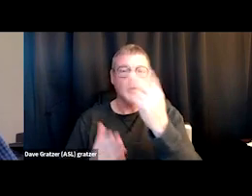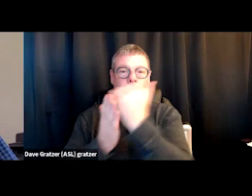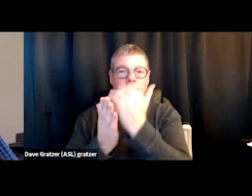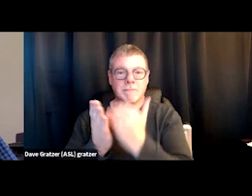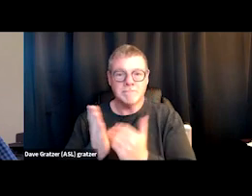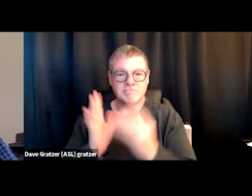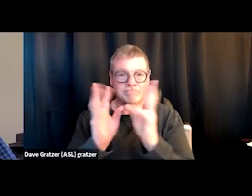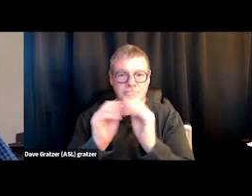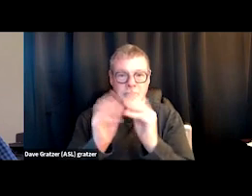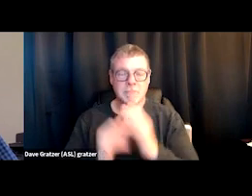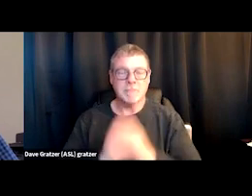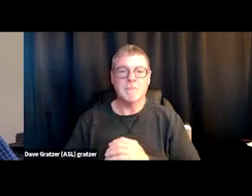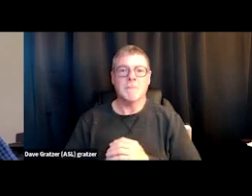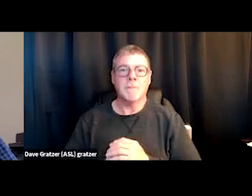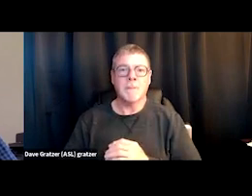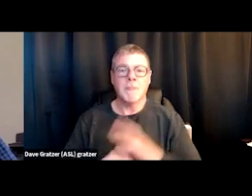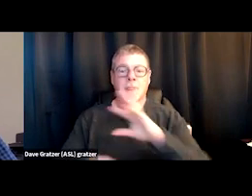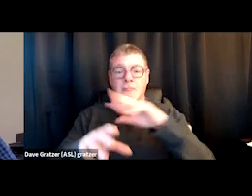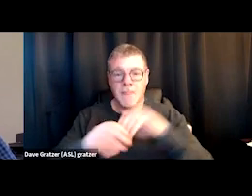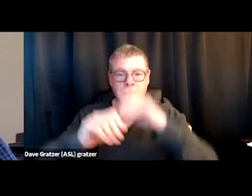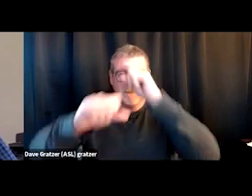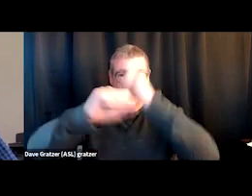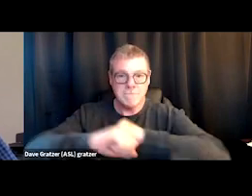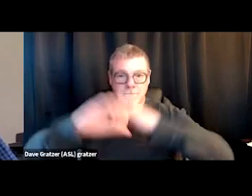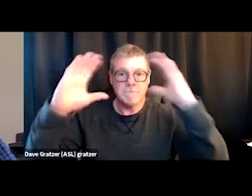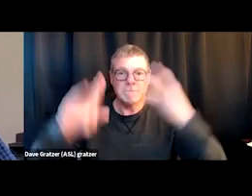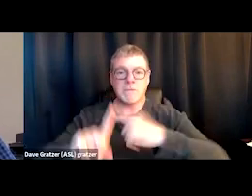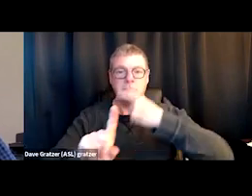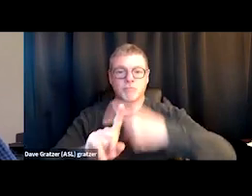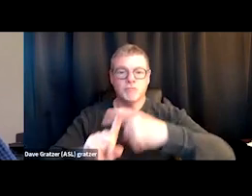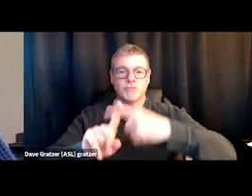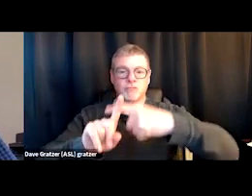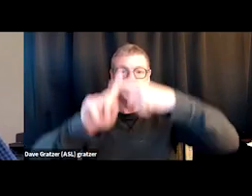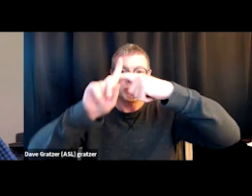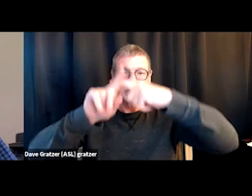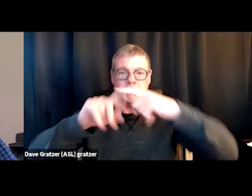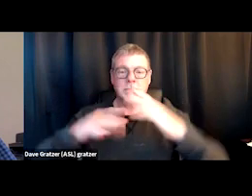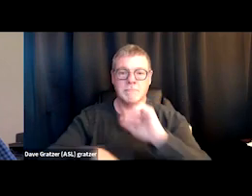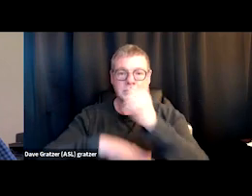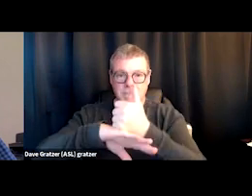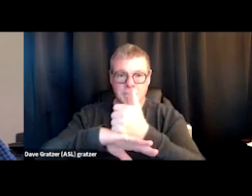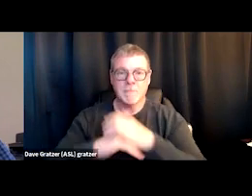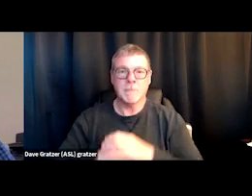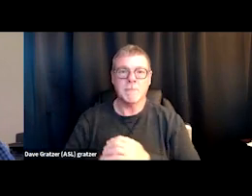engaging those partners in this vision of strength-based, that we're looking at the strengths of the guests we serve,